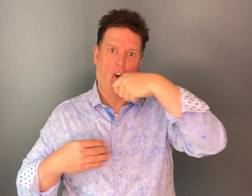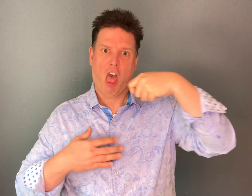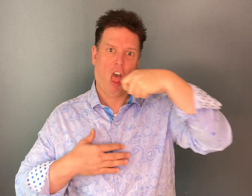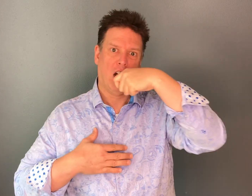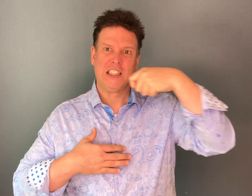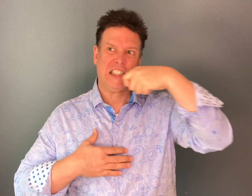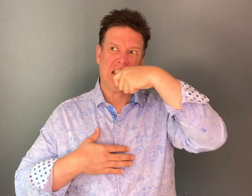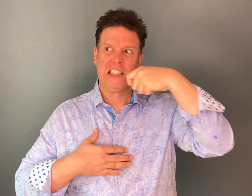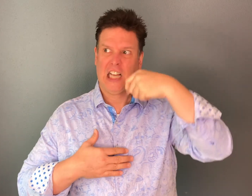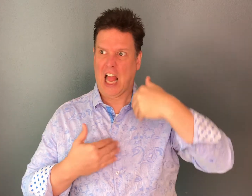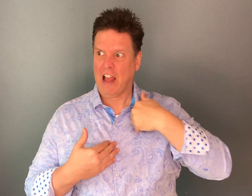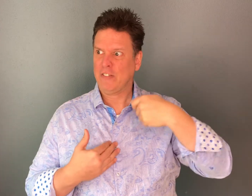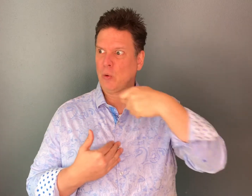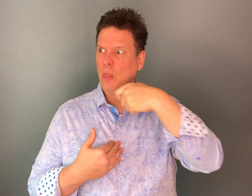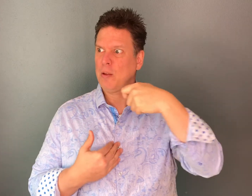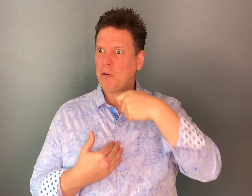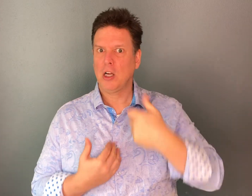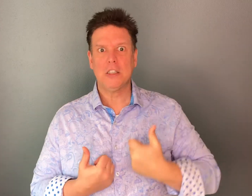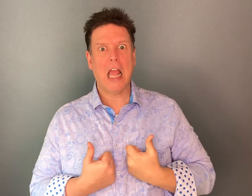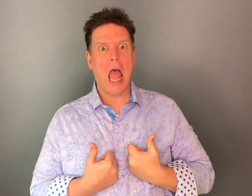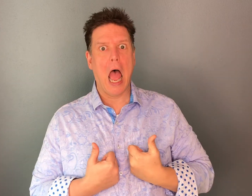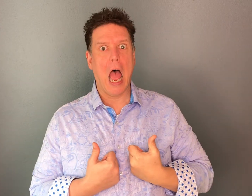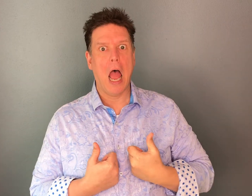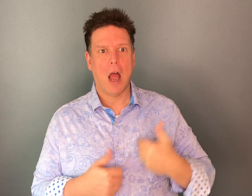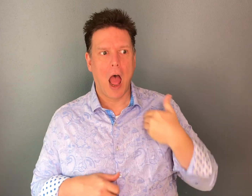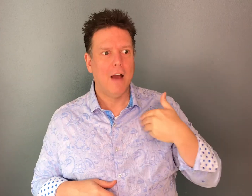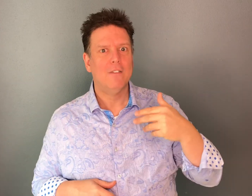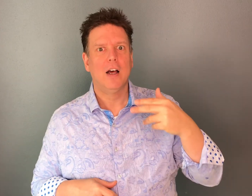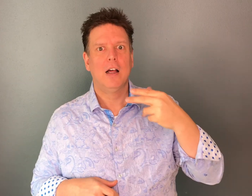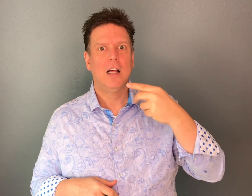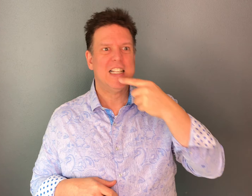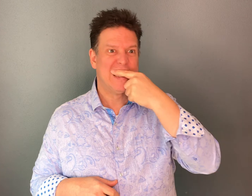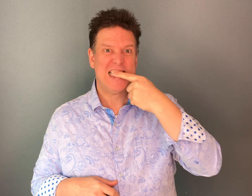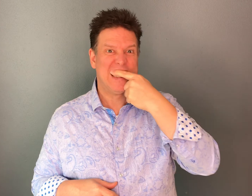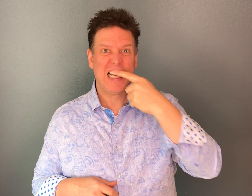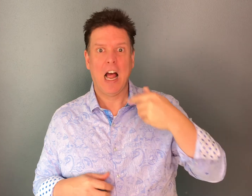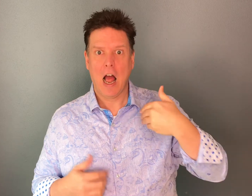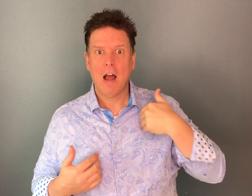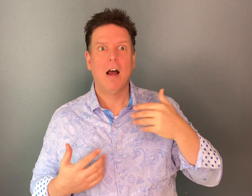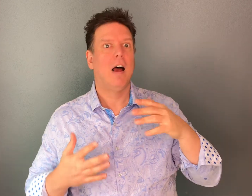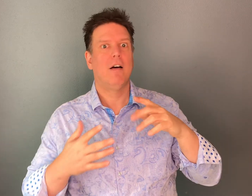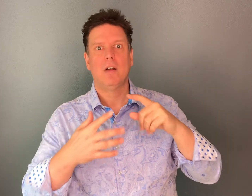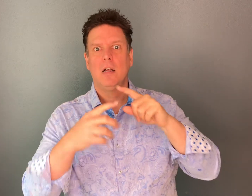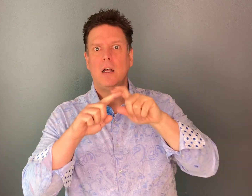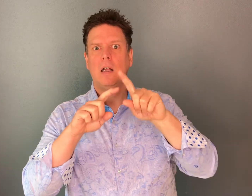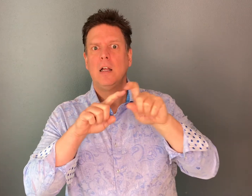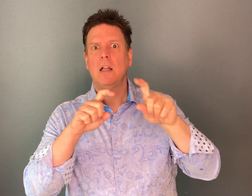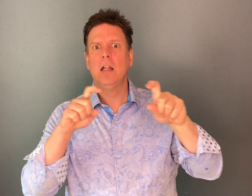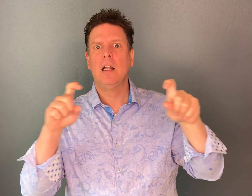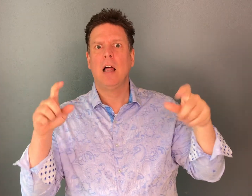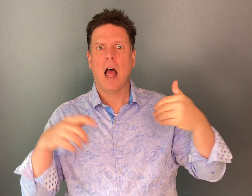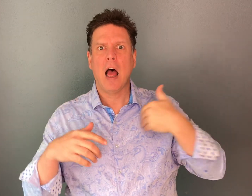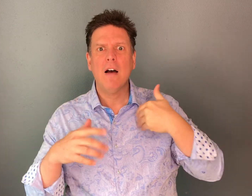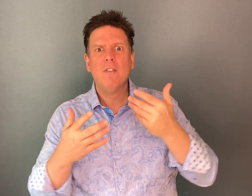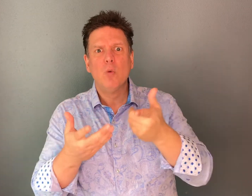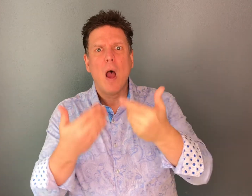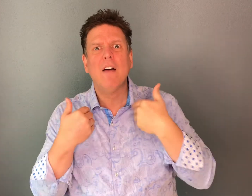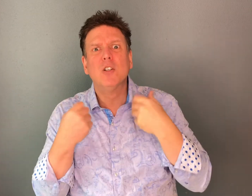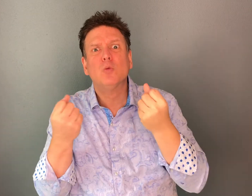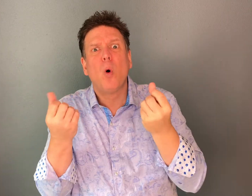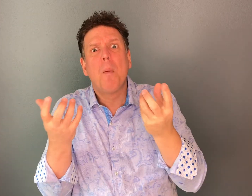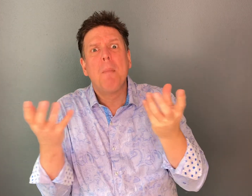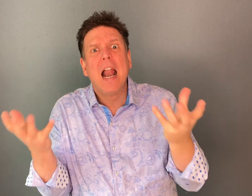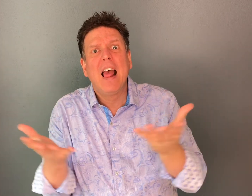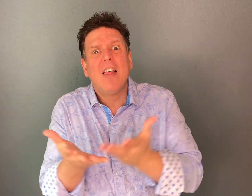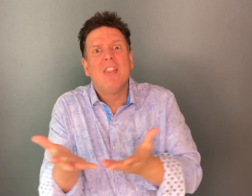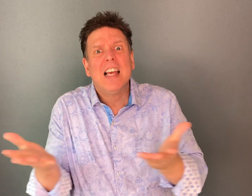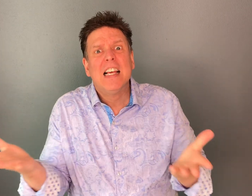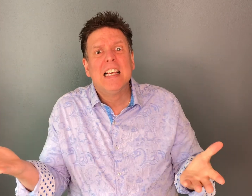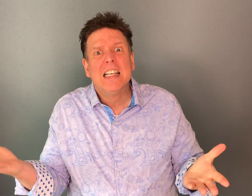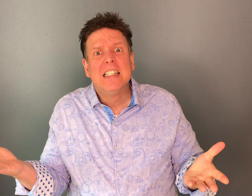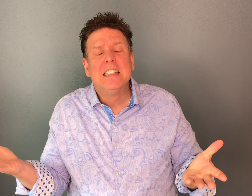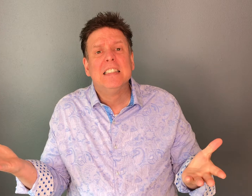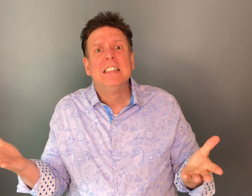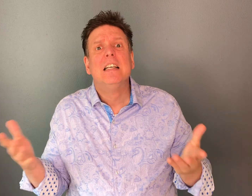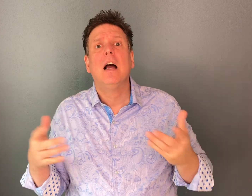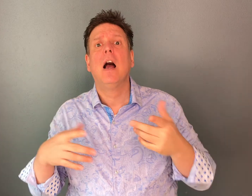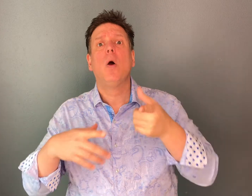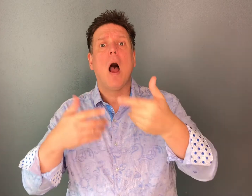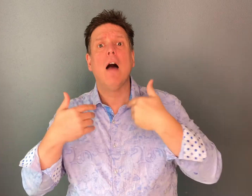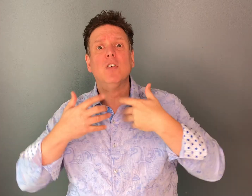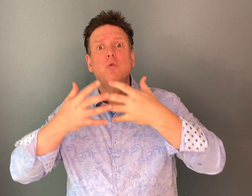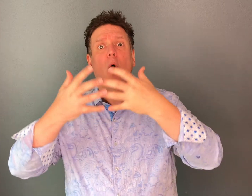and that you have a toothbrush and toothpaste. We have so many things, and we